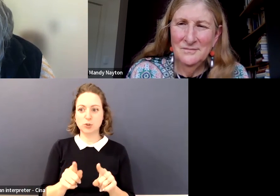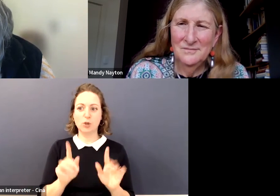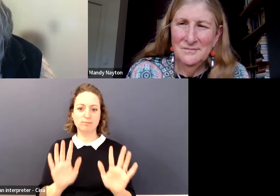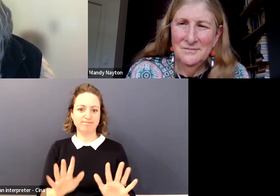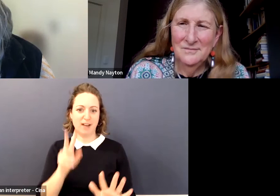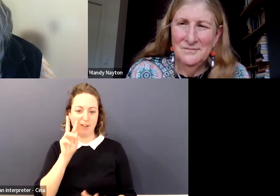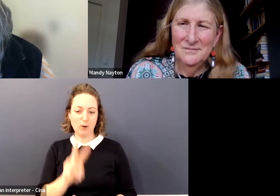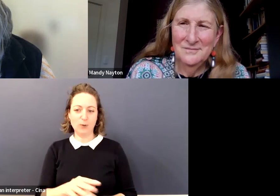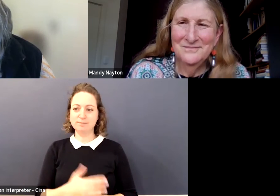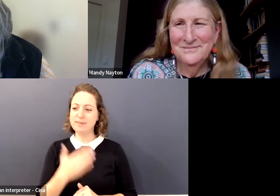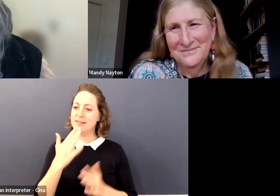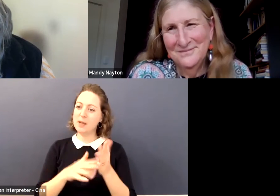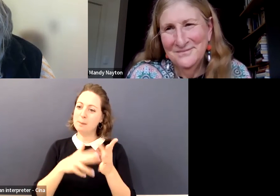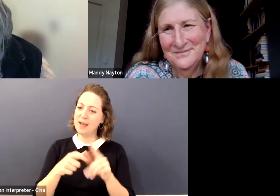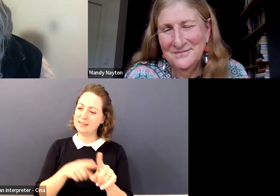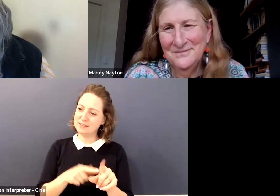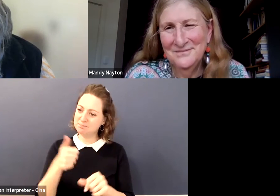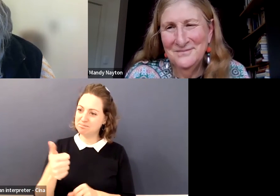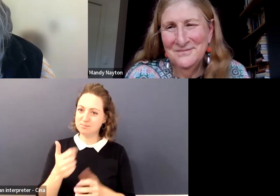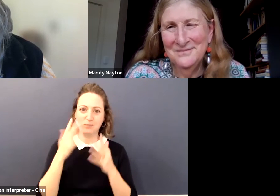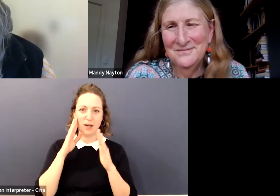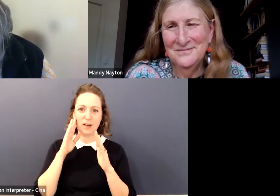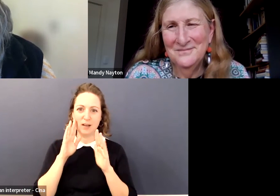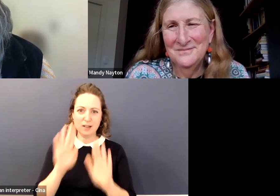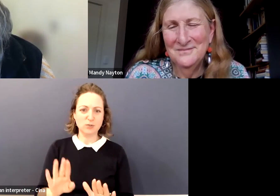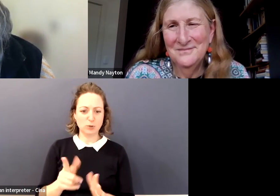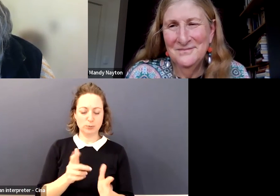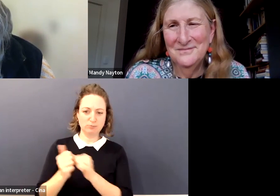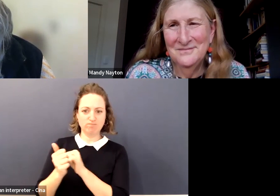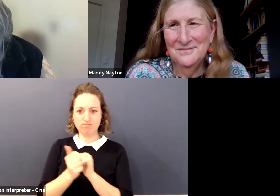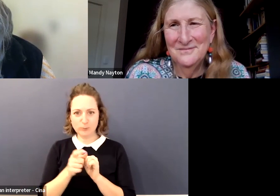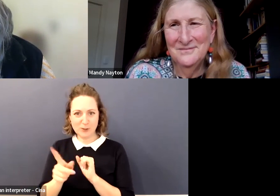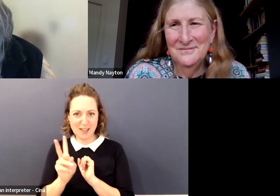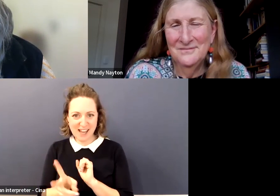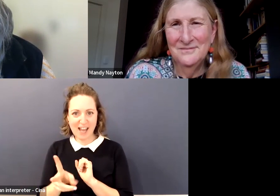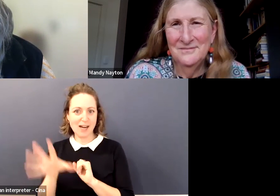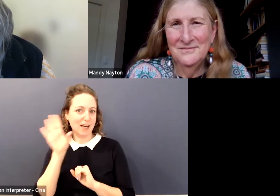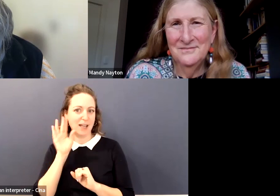So thank you Mandy so much. It was wonderful to be working with you again and to hearing to have